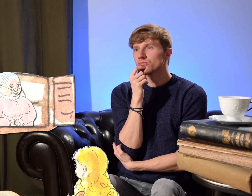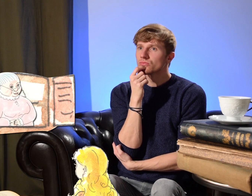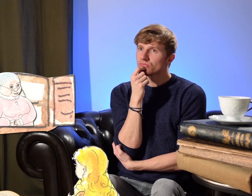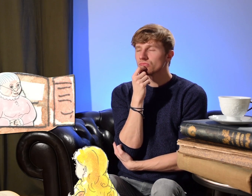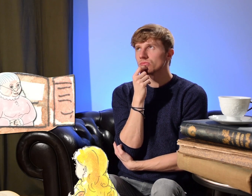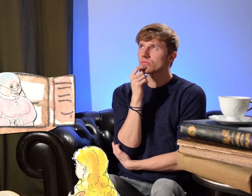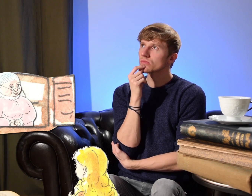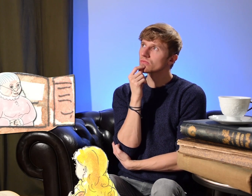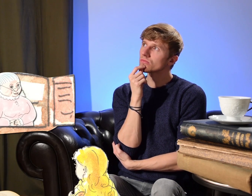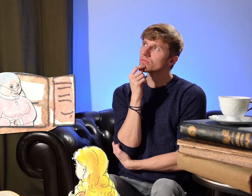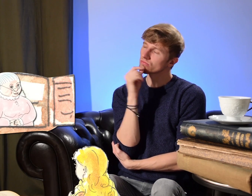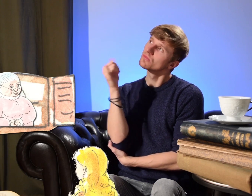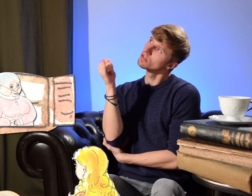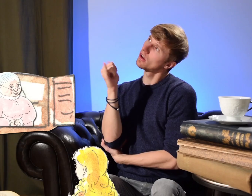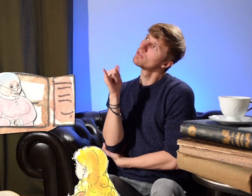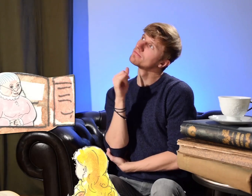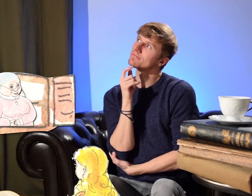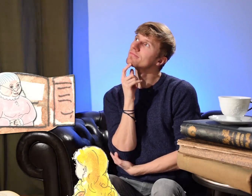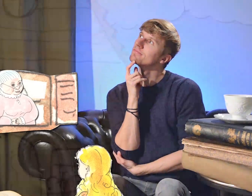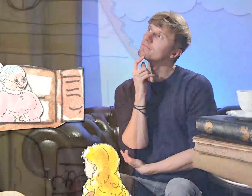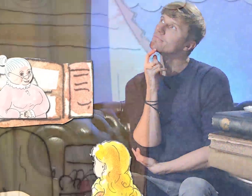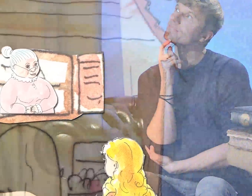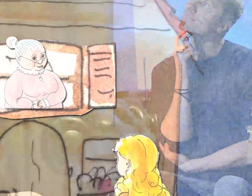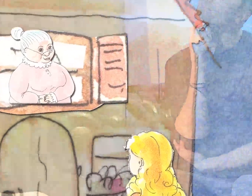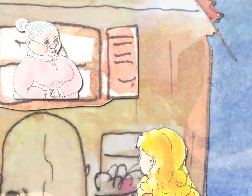Then she took courage and agreed to stay.